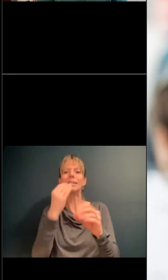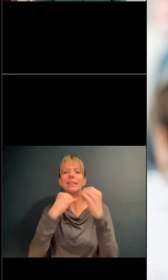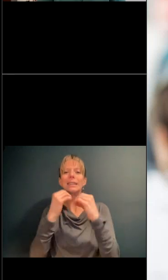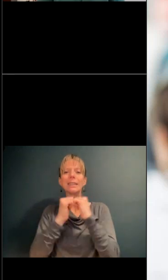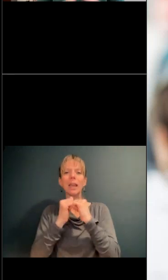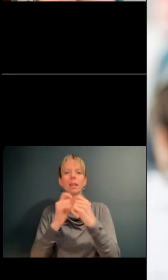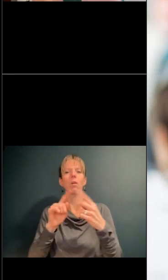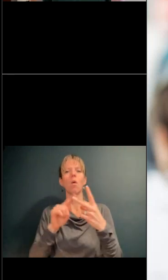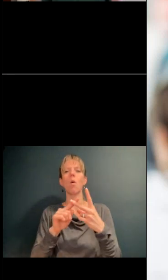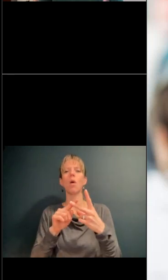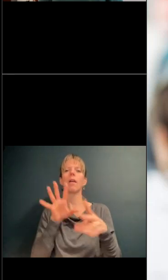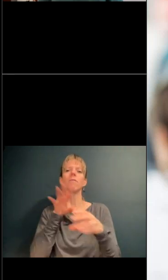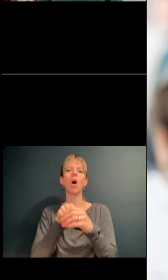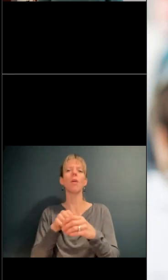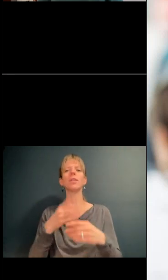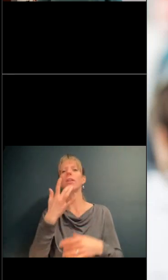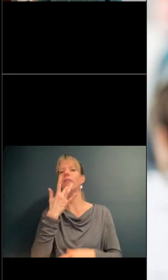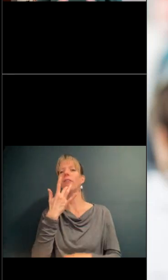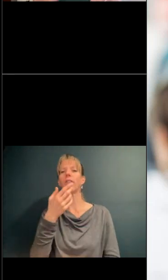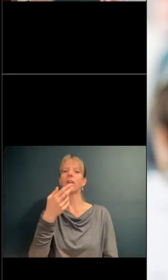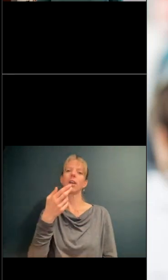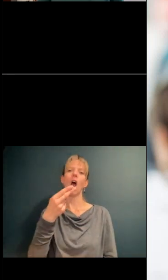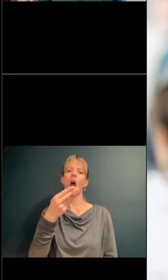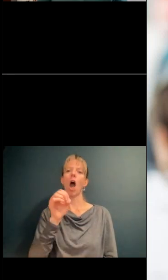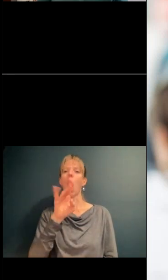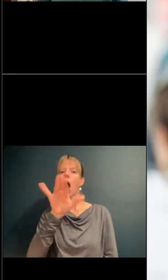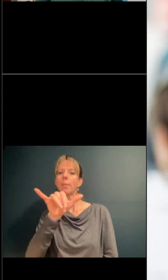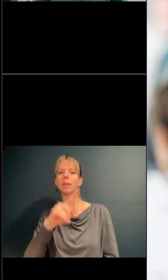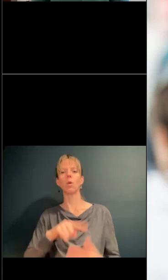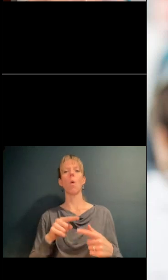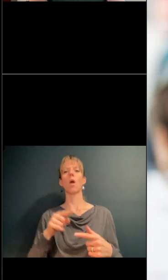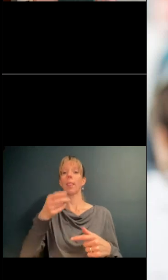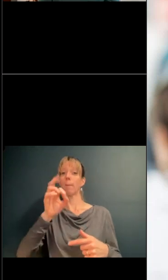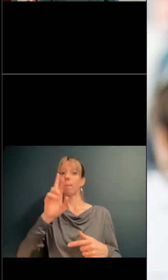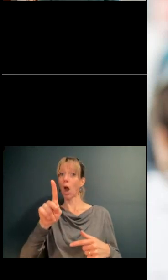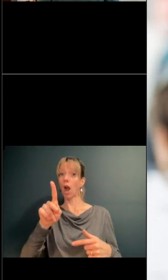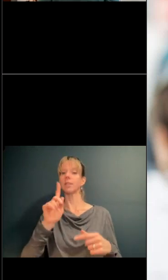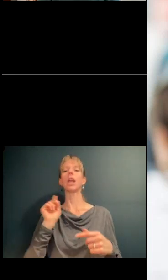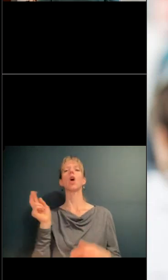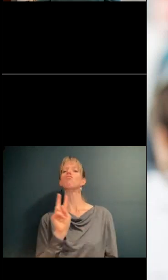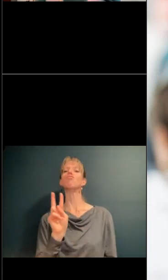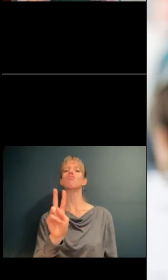hobby, take a stroll through the park, to join the same small group, watch the big game together.